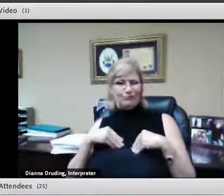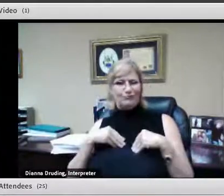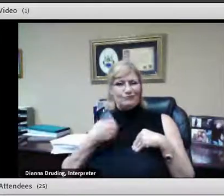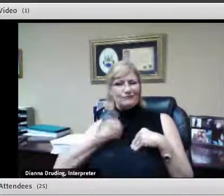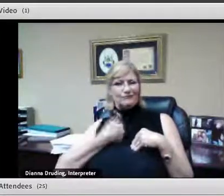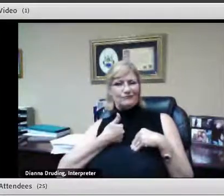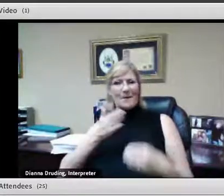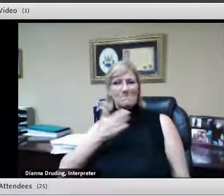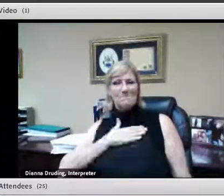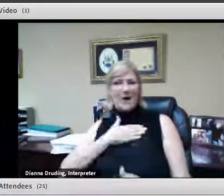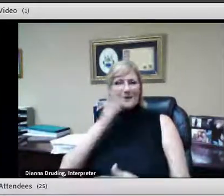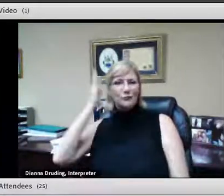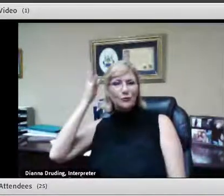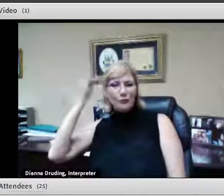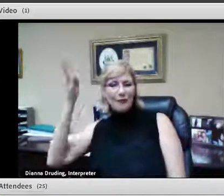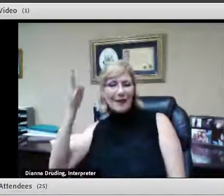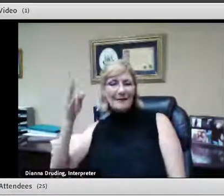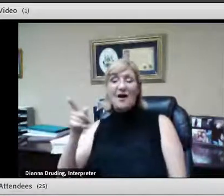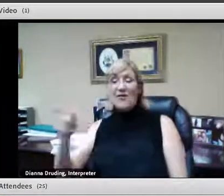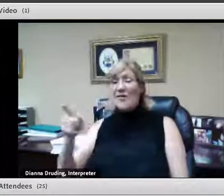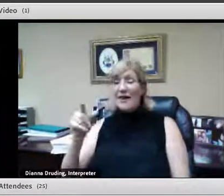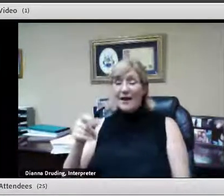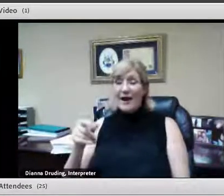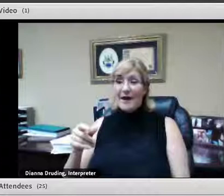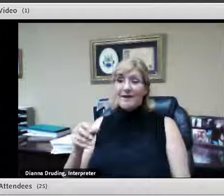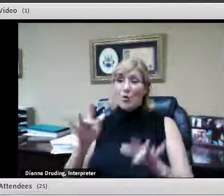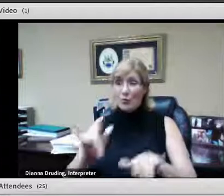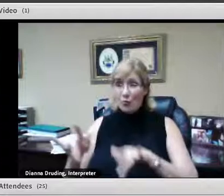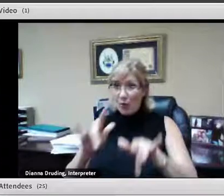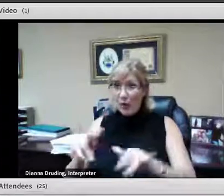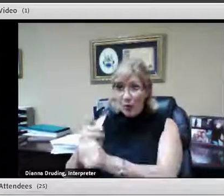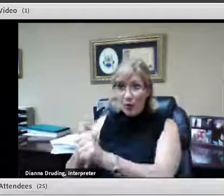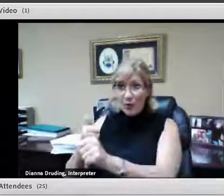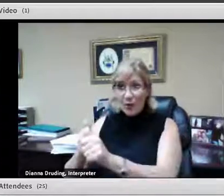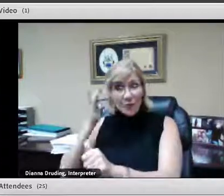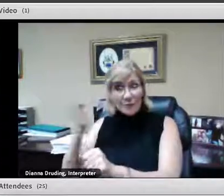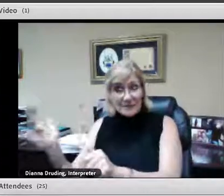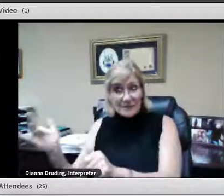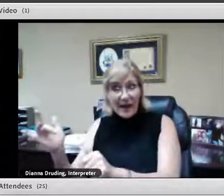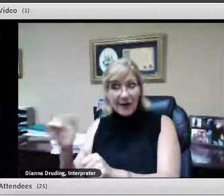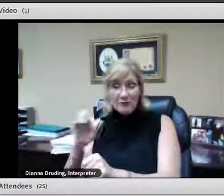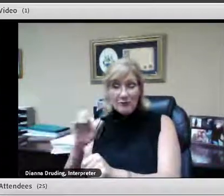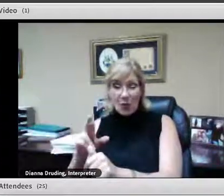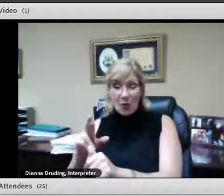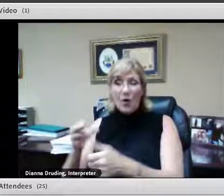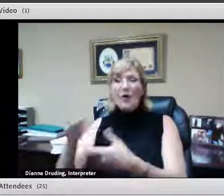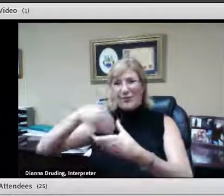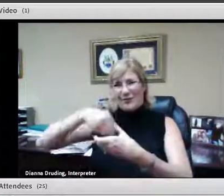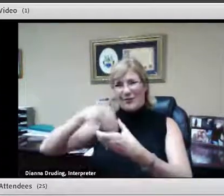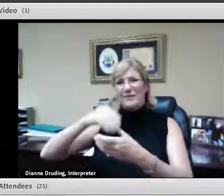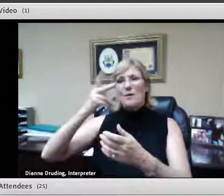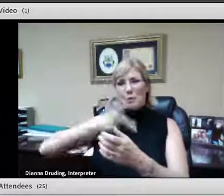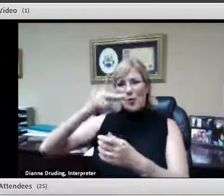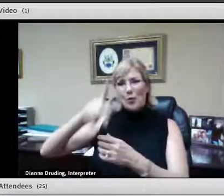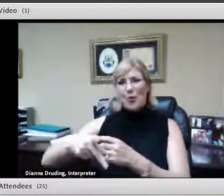and they can either record their own sounds, or they can use loops that are within the program.